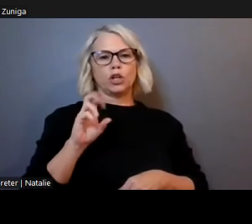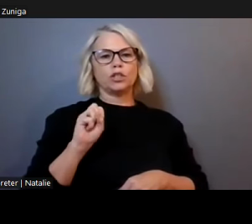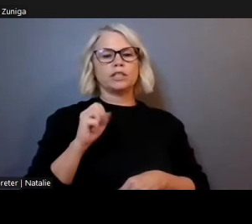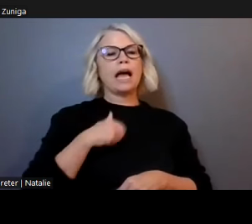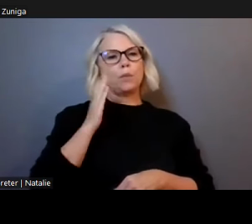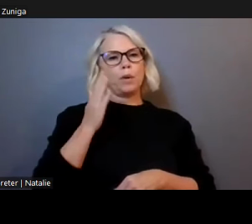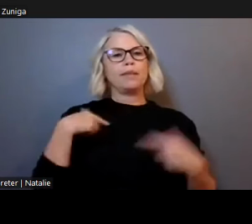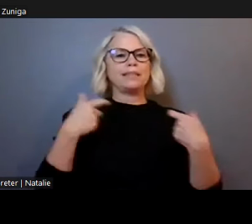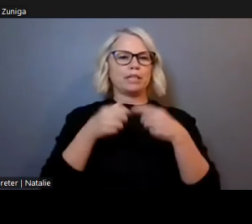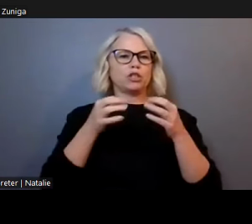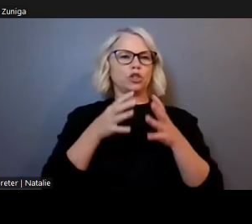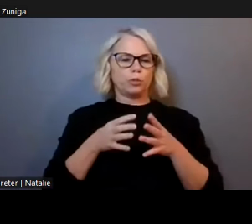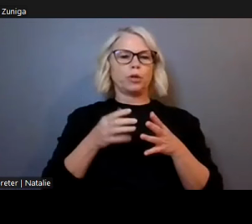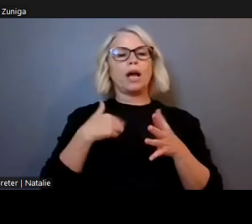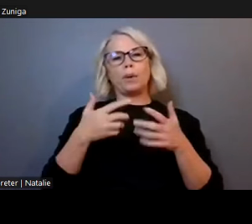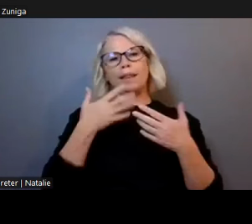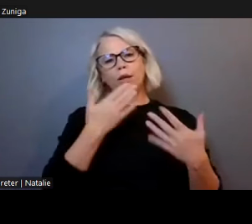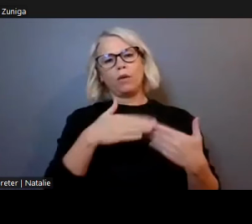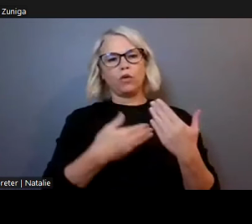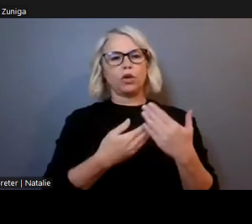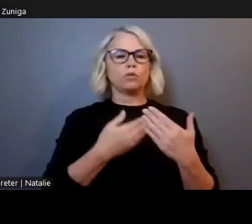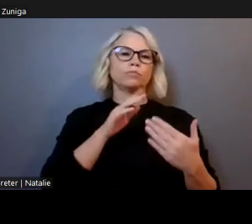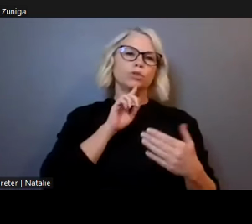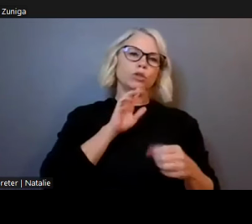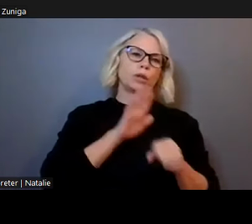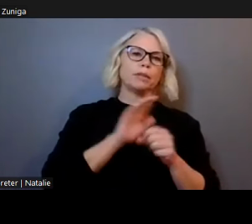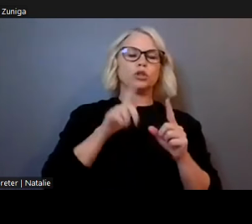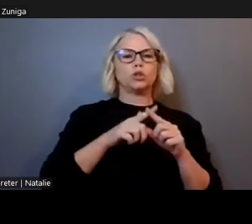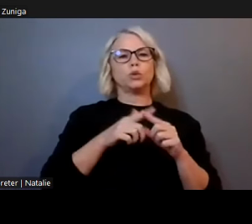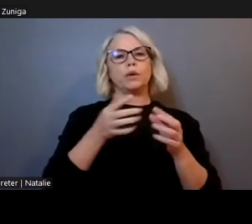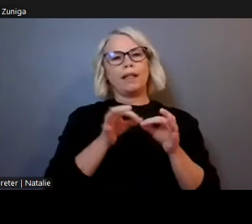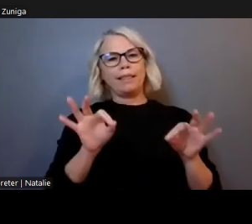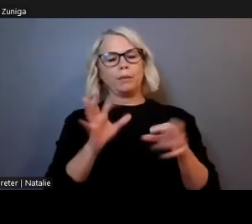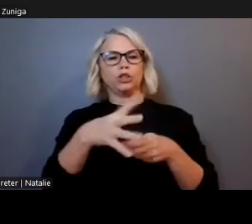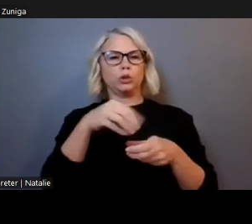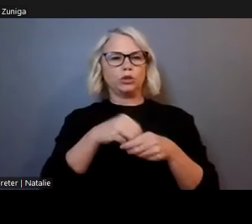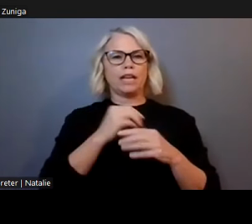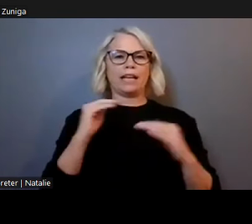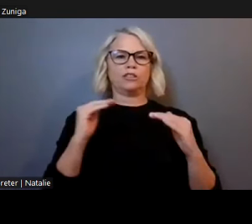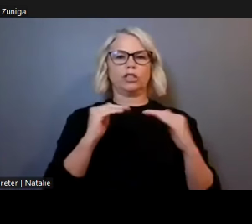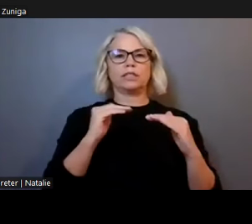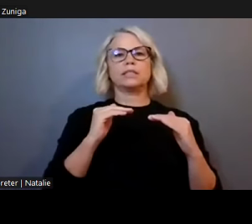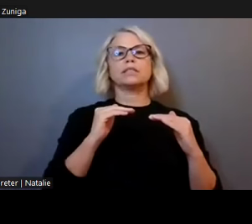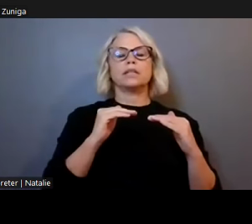Thank you for your commitment to language justice or inclusion, which means that we